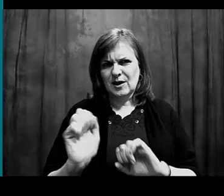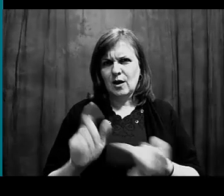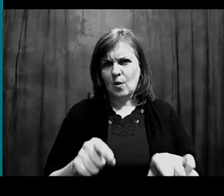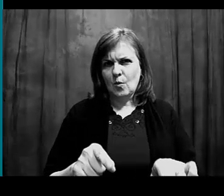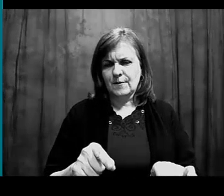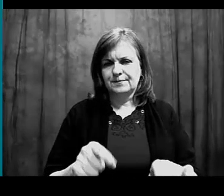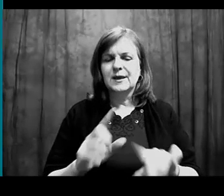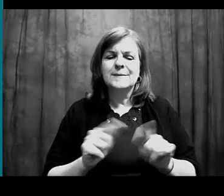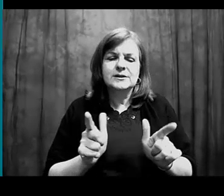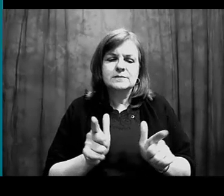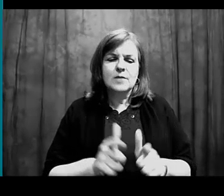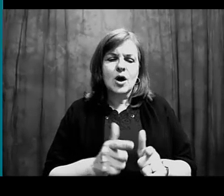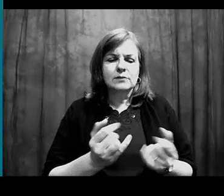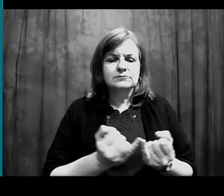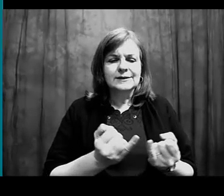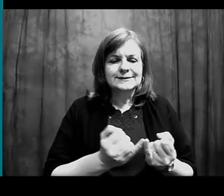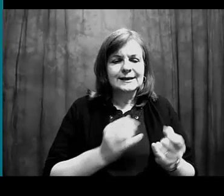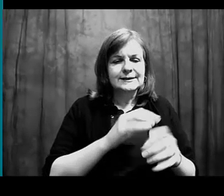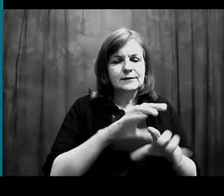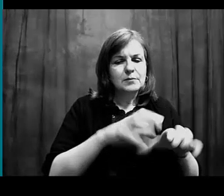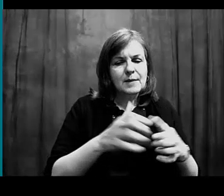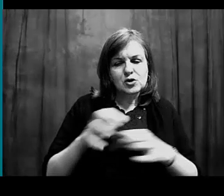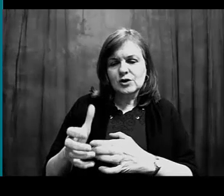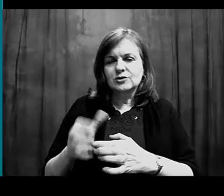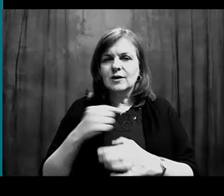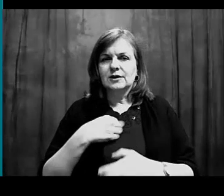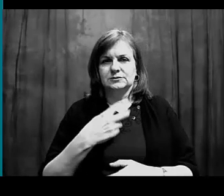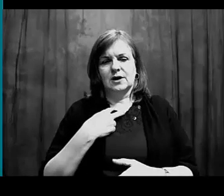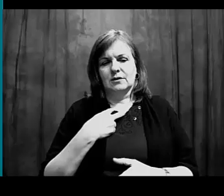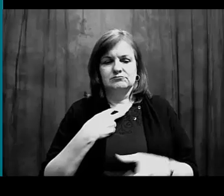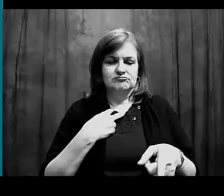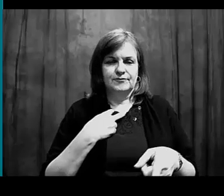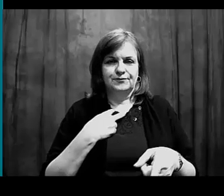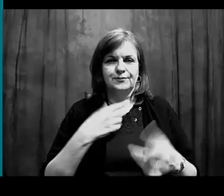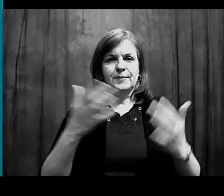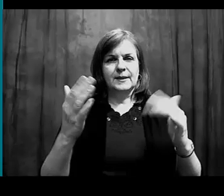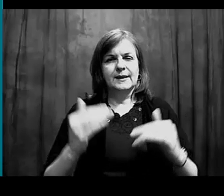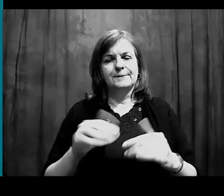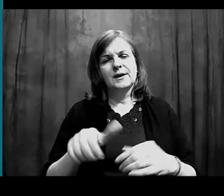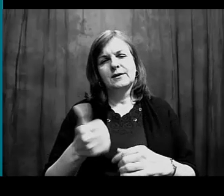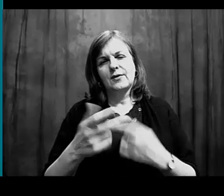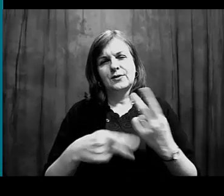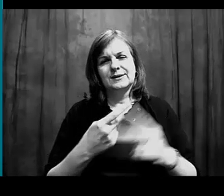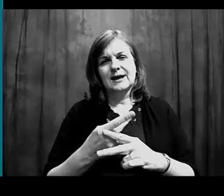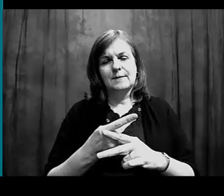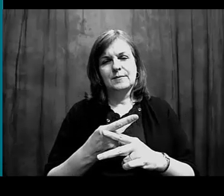you are not limited in that regard -- but small isolated population certainly are